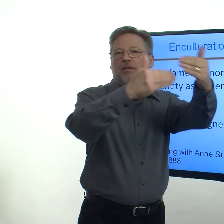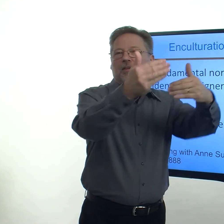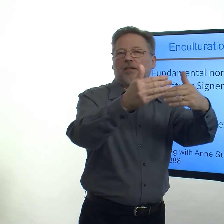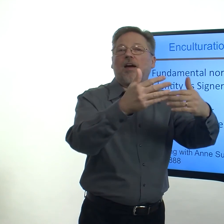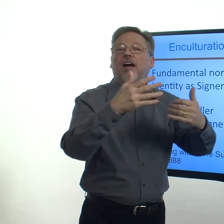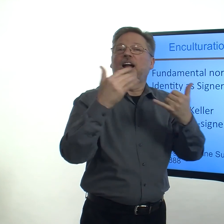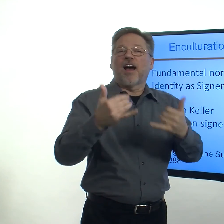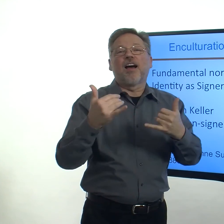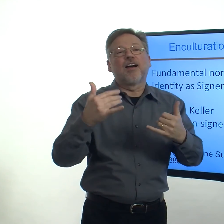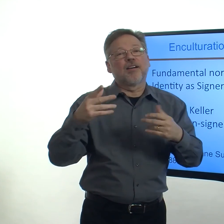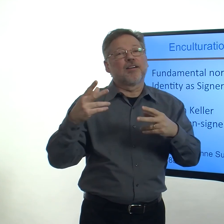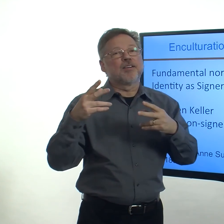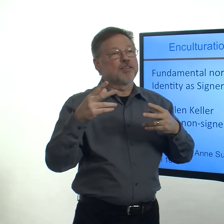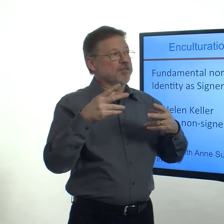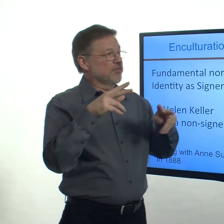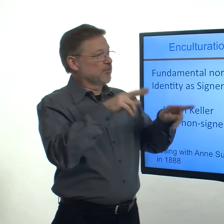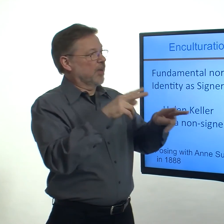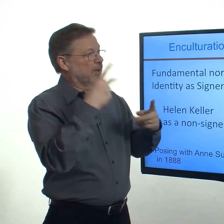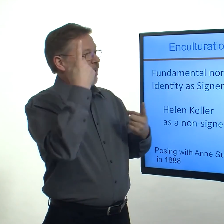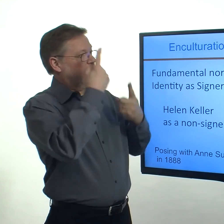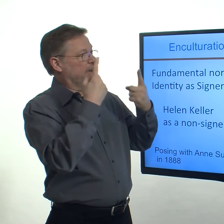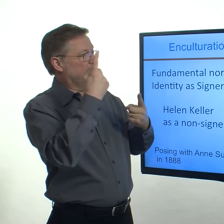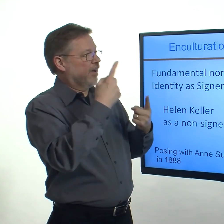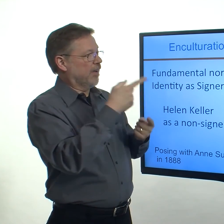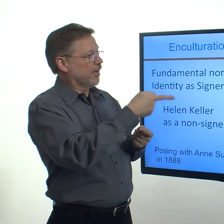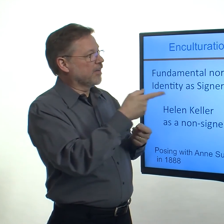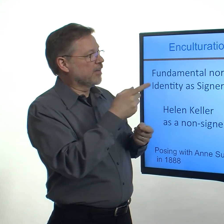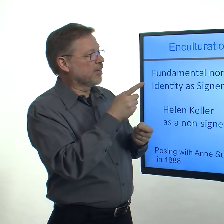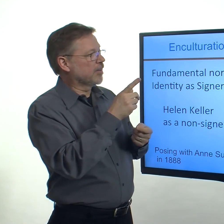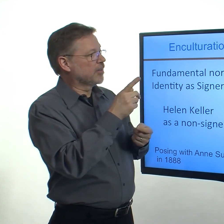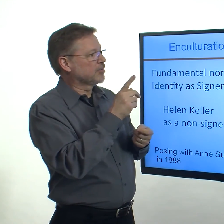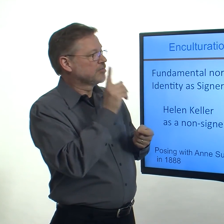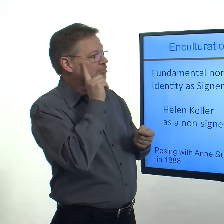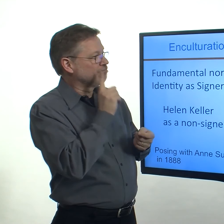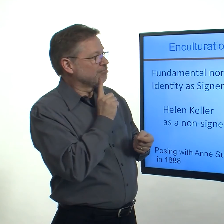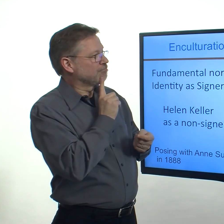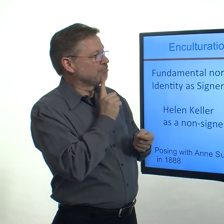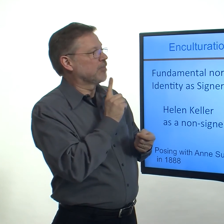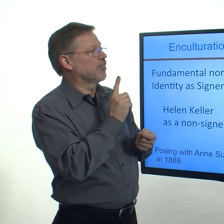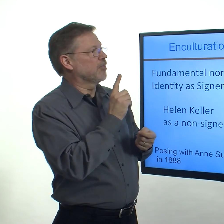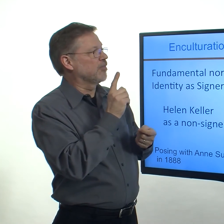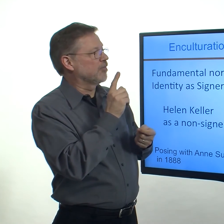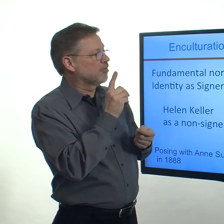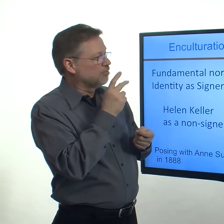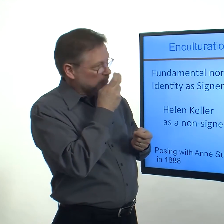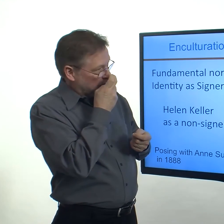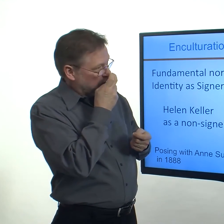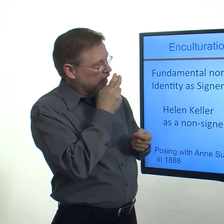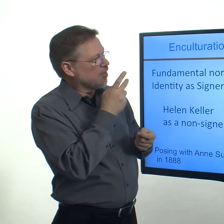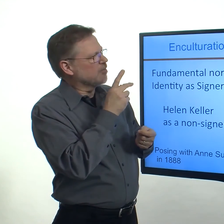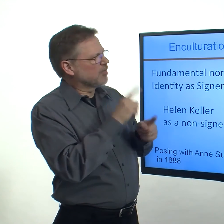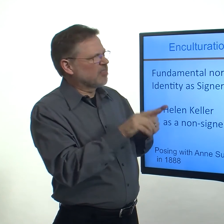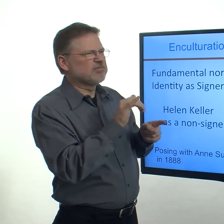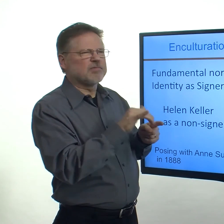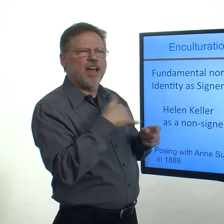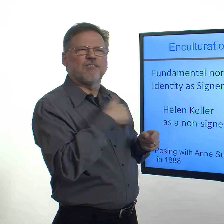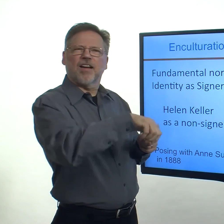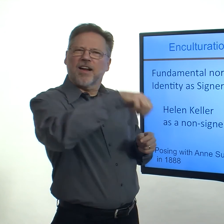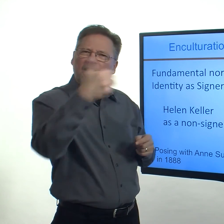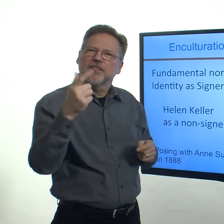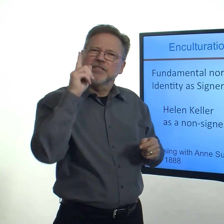Now, there are those like Helen Keller who are both deaf and blind, but there are other